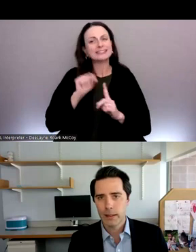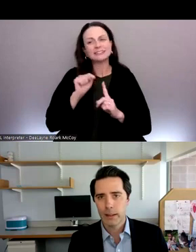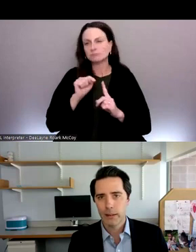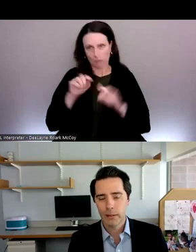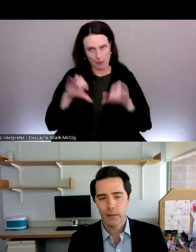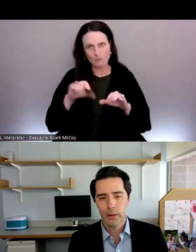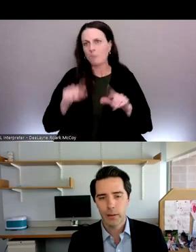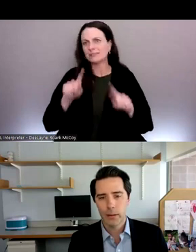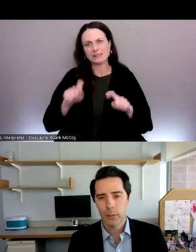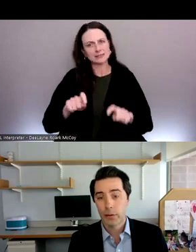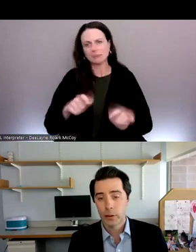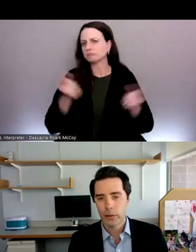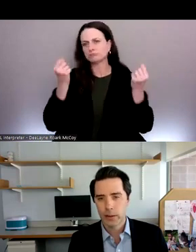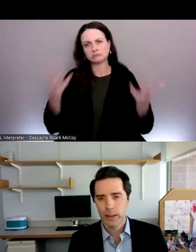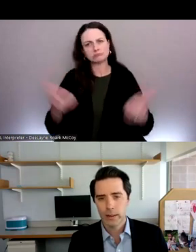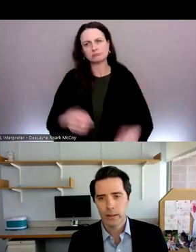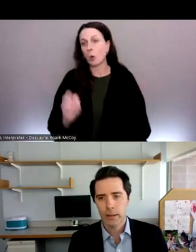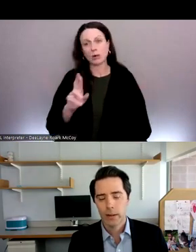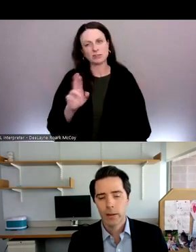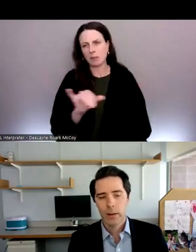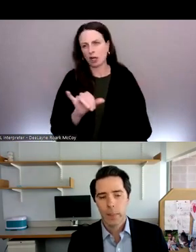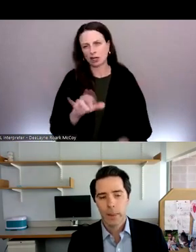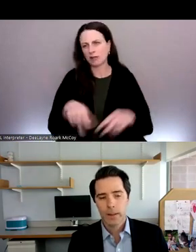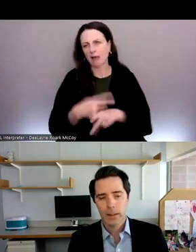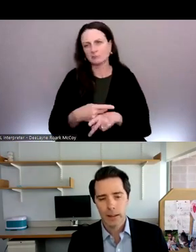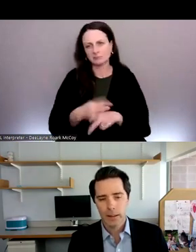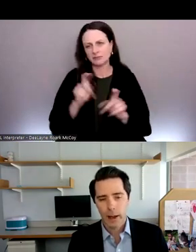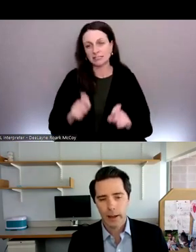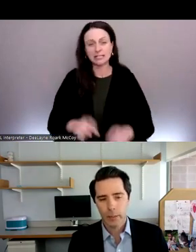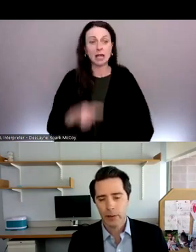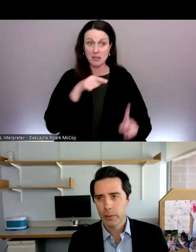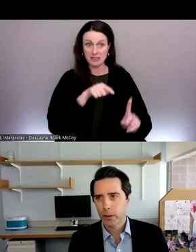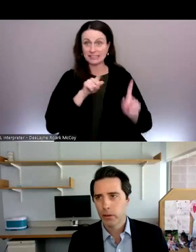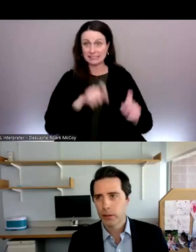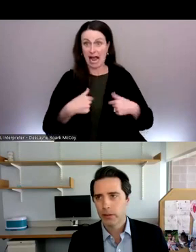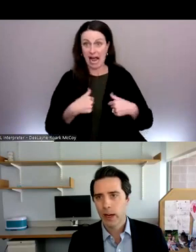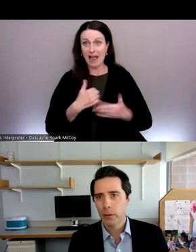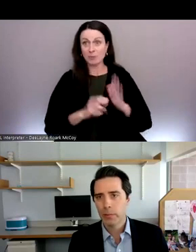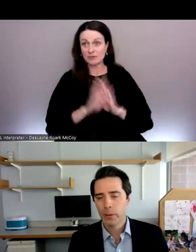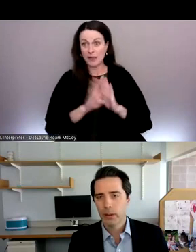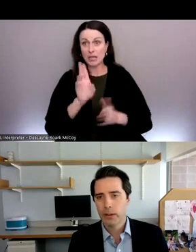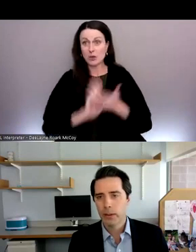testing or a similar version of this testing this is the test that I helped develop